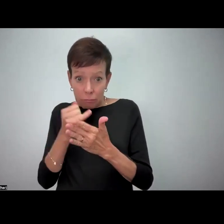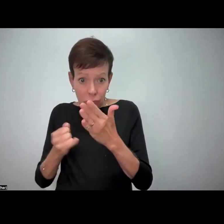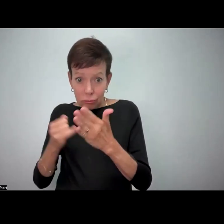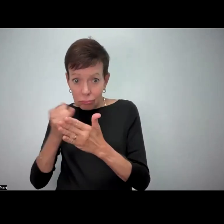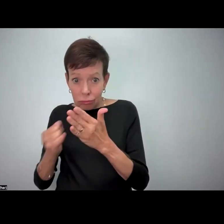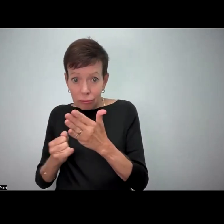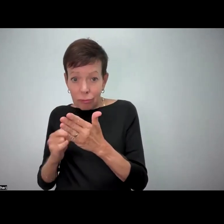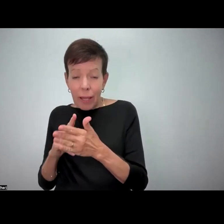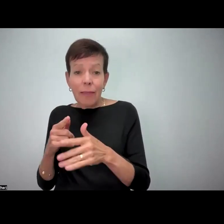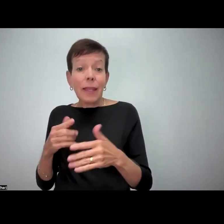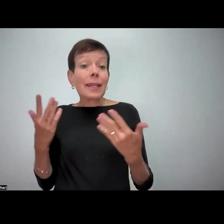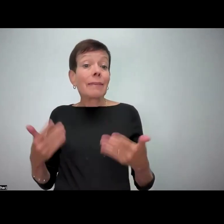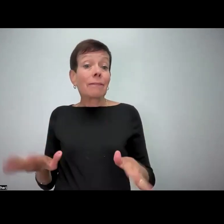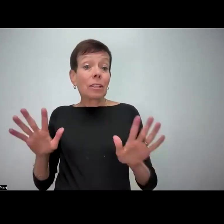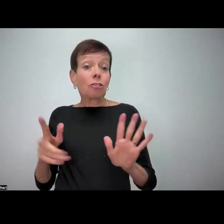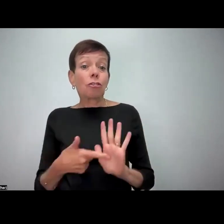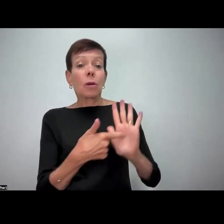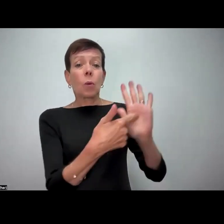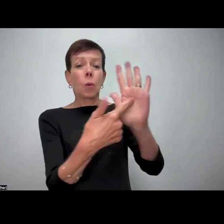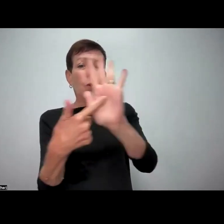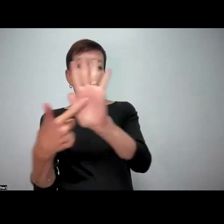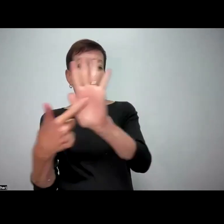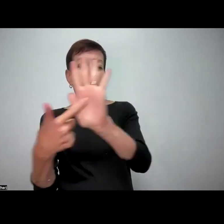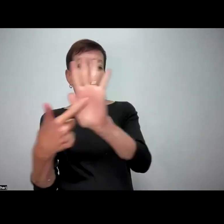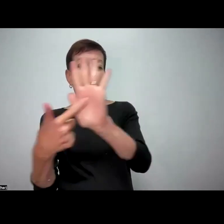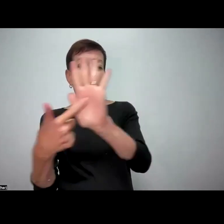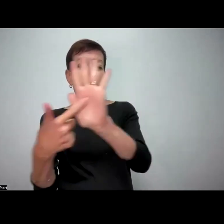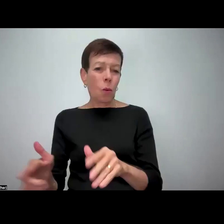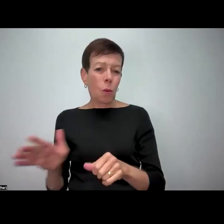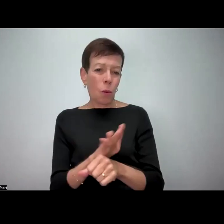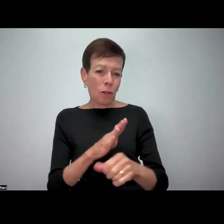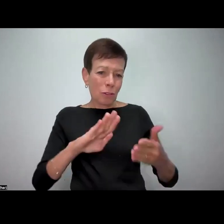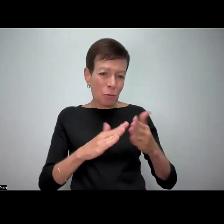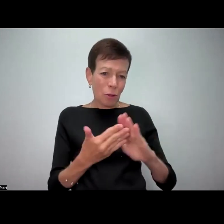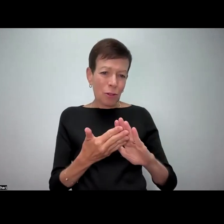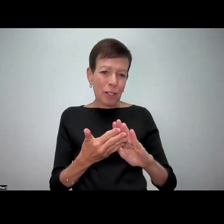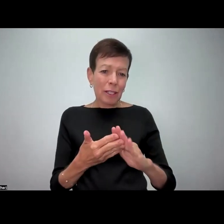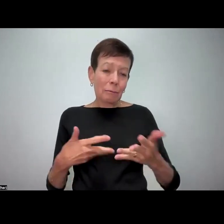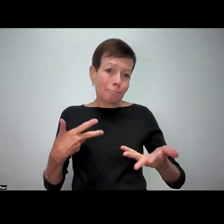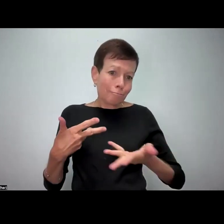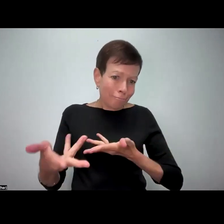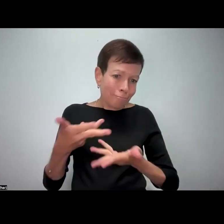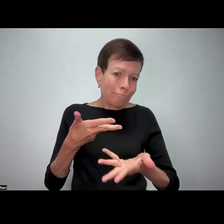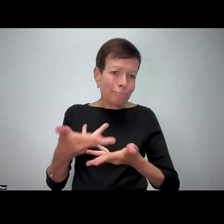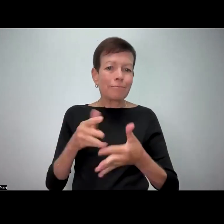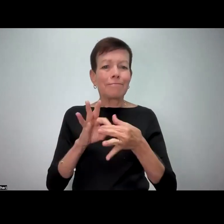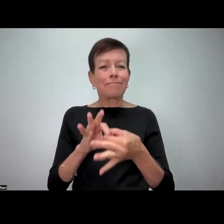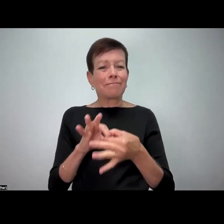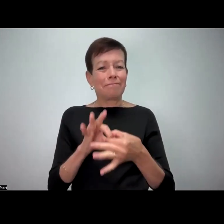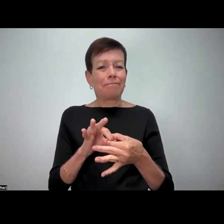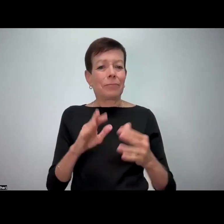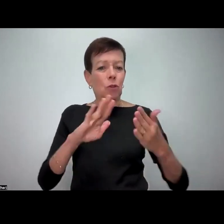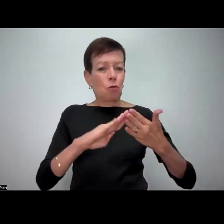public and understand what that relationship is between their art and their community.